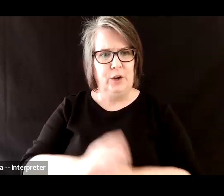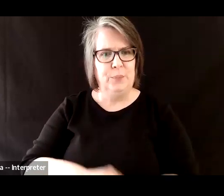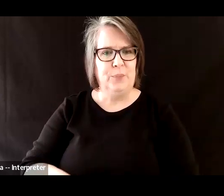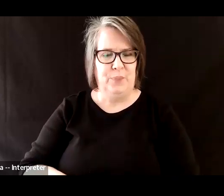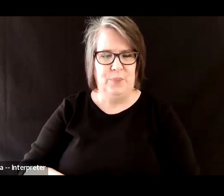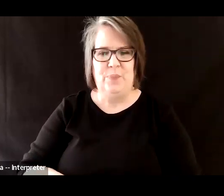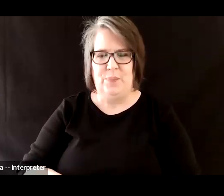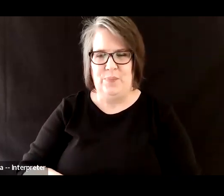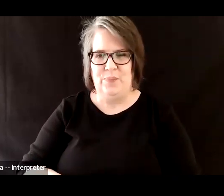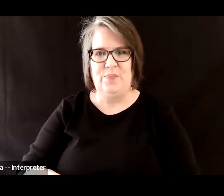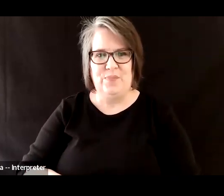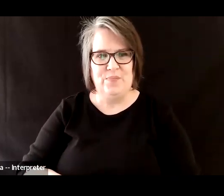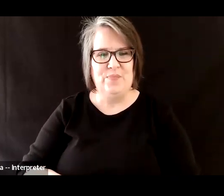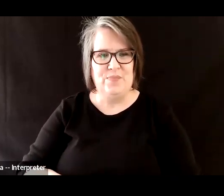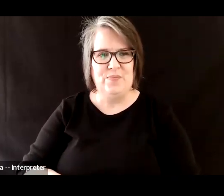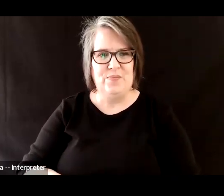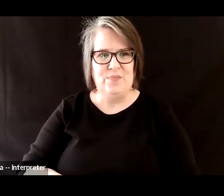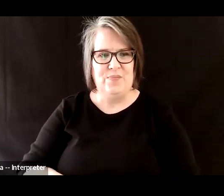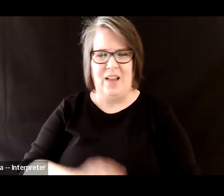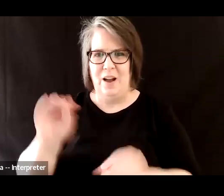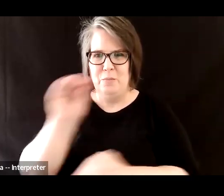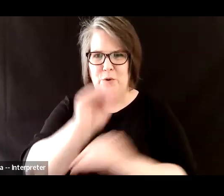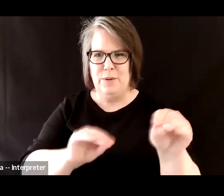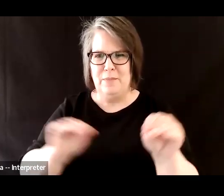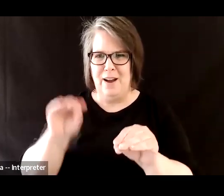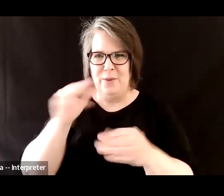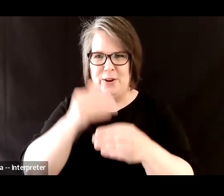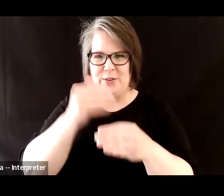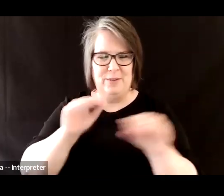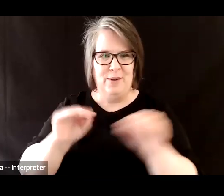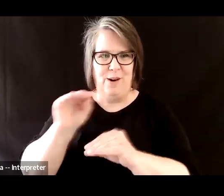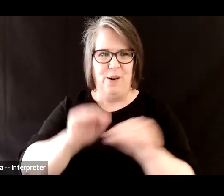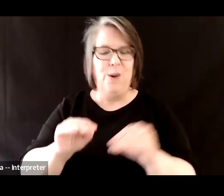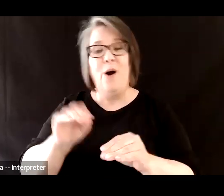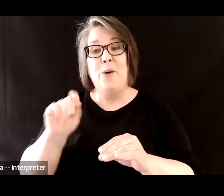play Zoom Tetris moving my windows around. All right, thank you all so very much.